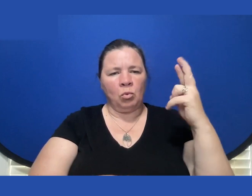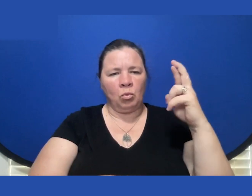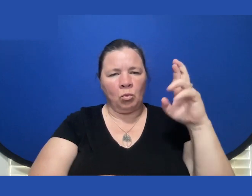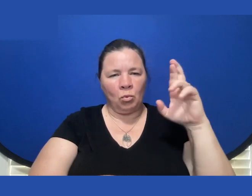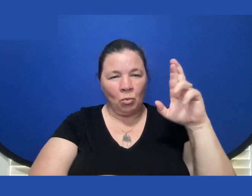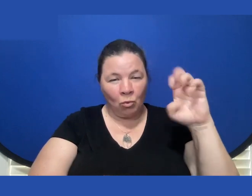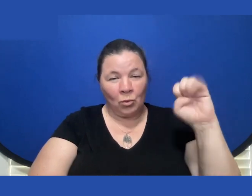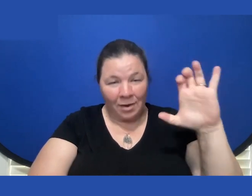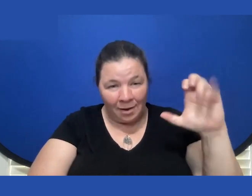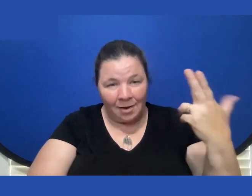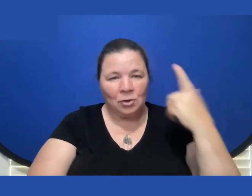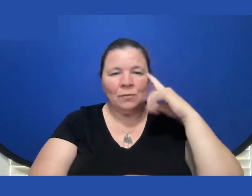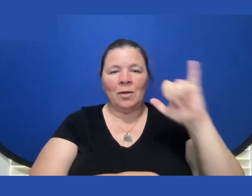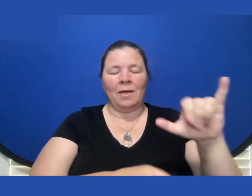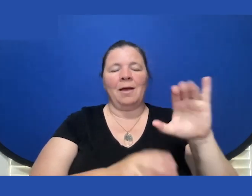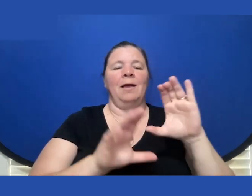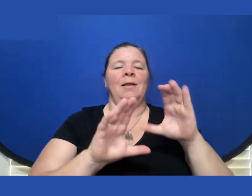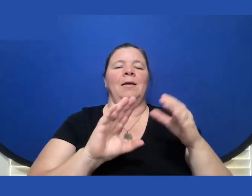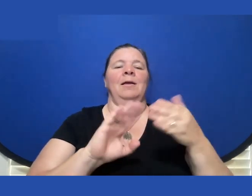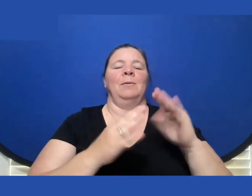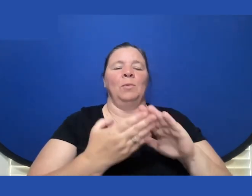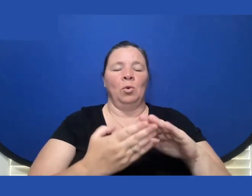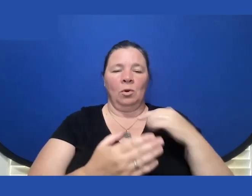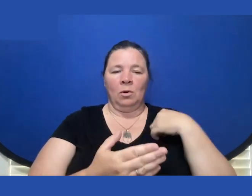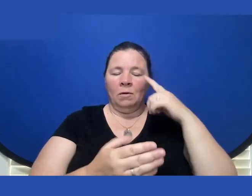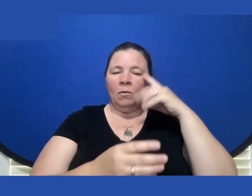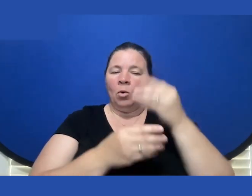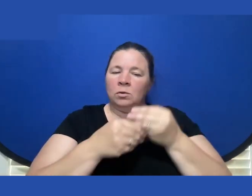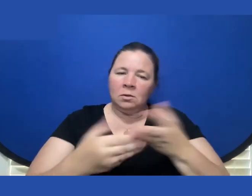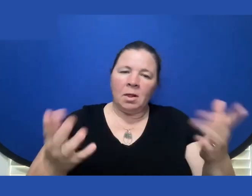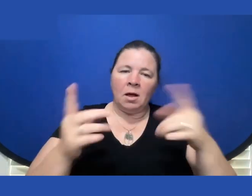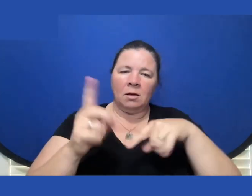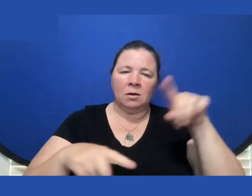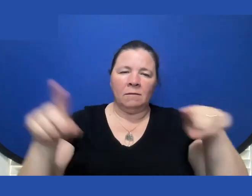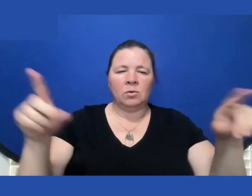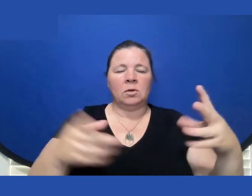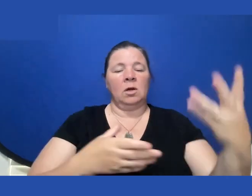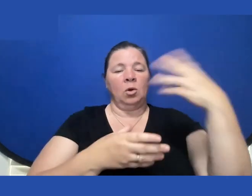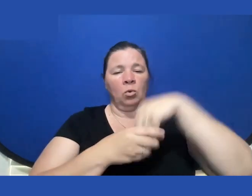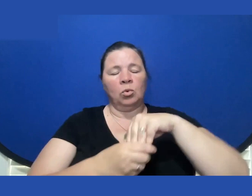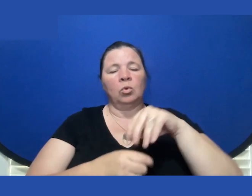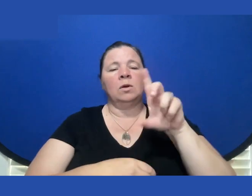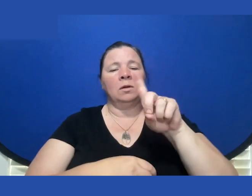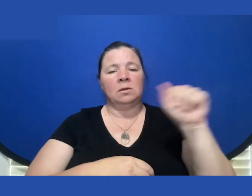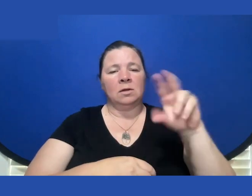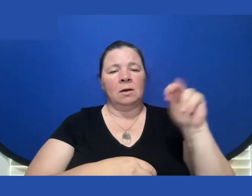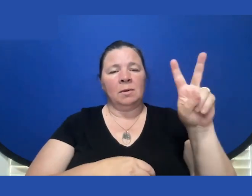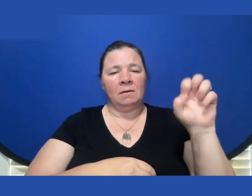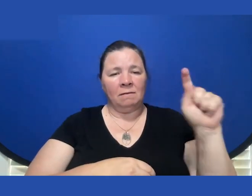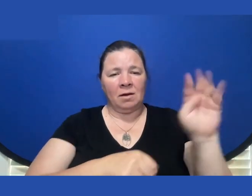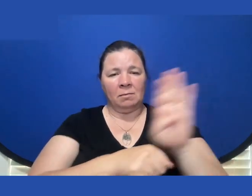As we do our research on supplier diversity and including disabled and Veteran businesses within the supply chains,